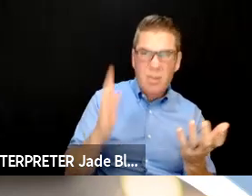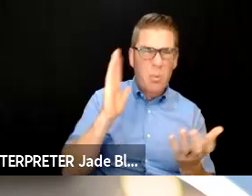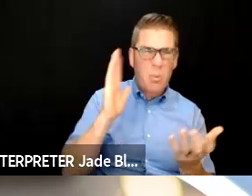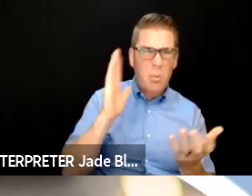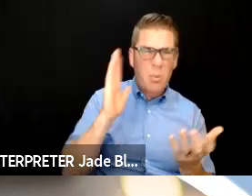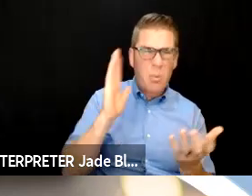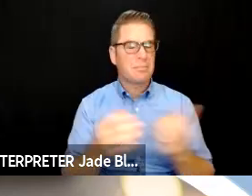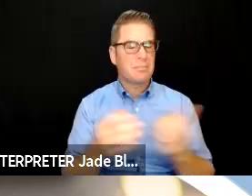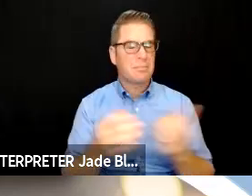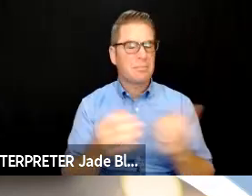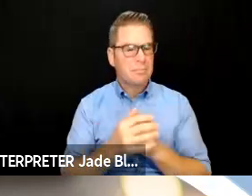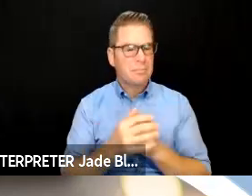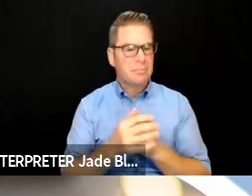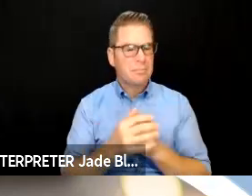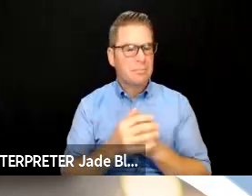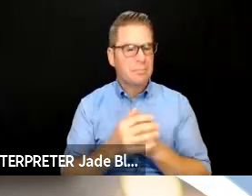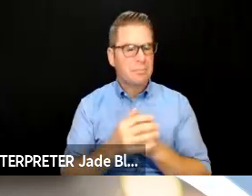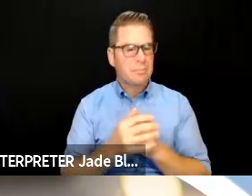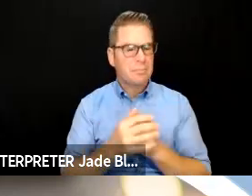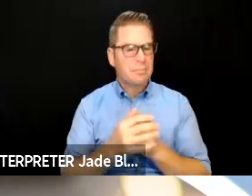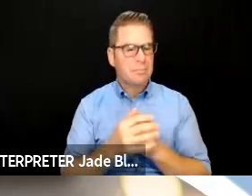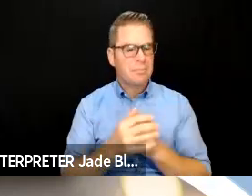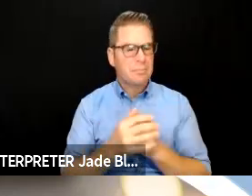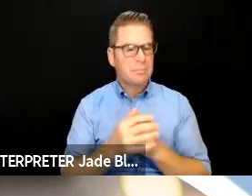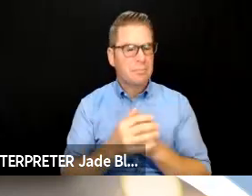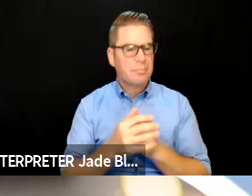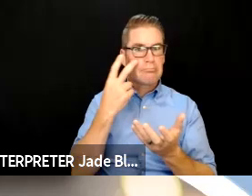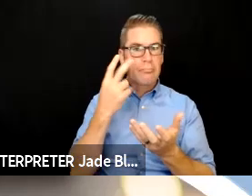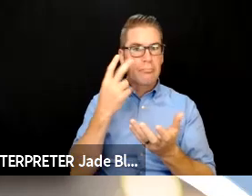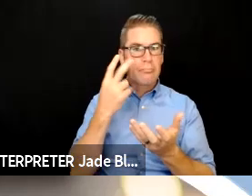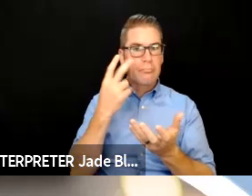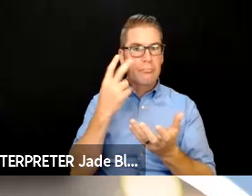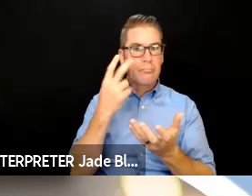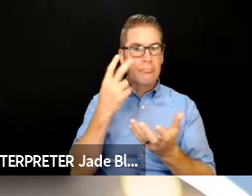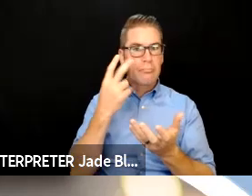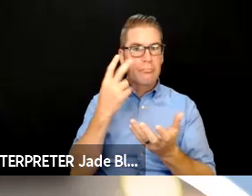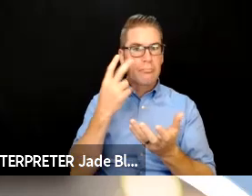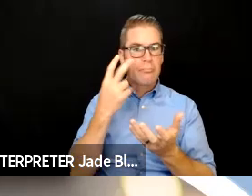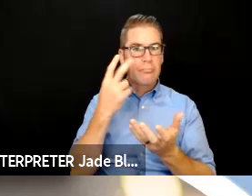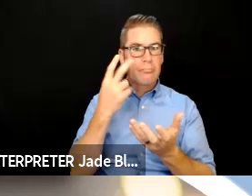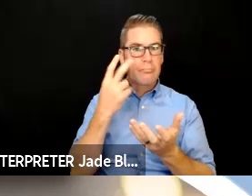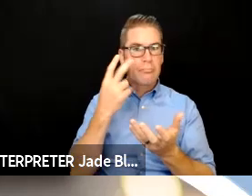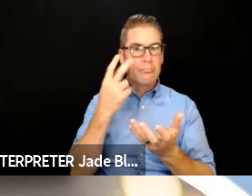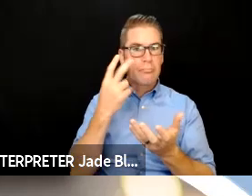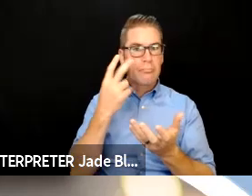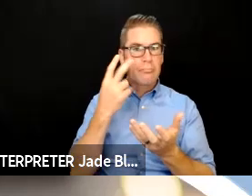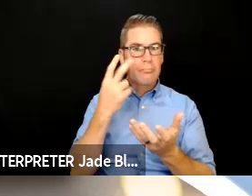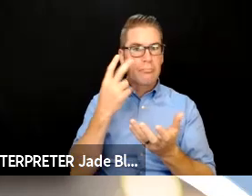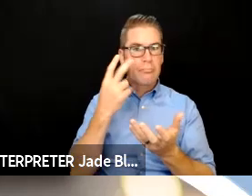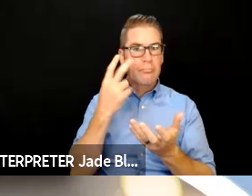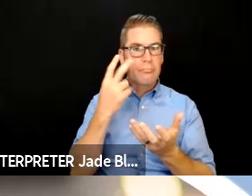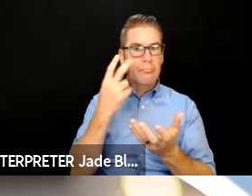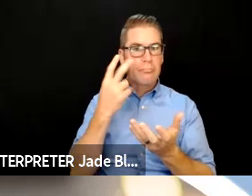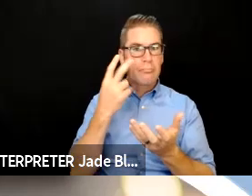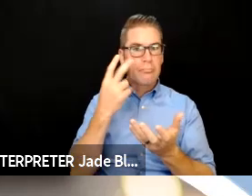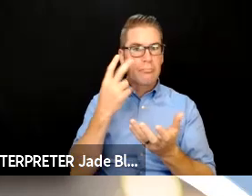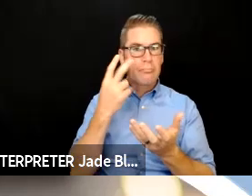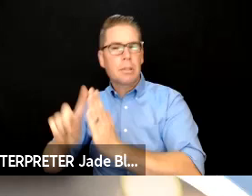Sally Potter: And then maybe we can check the chat at that time. But of course, you know, feel free to chat amongst yourselves and talk about different ideas.